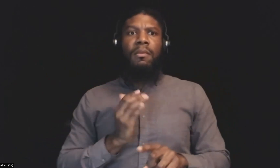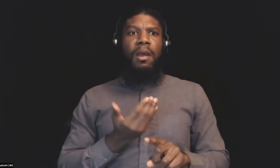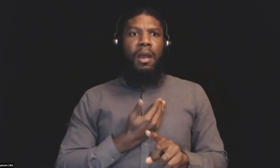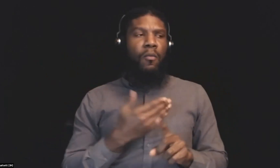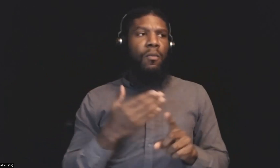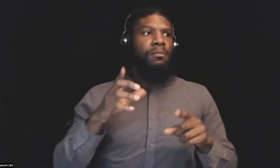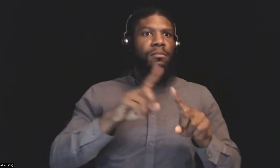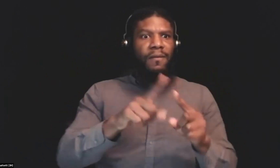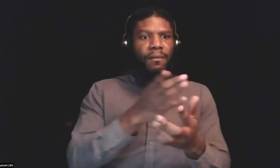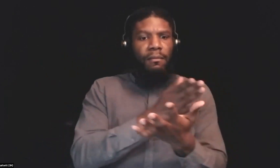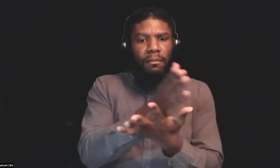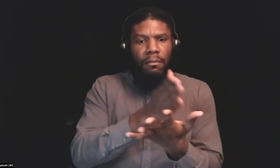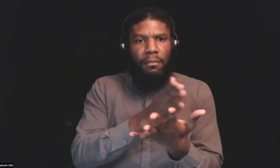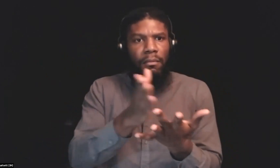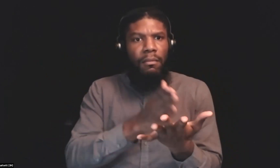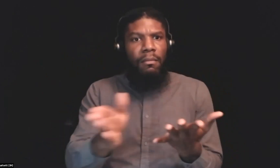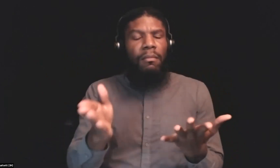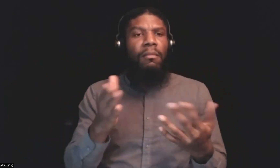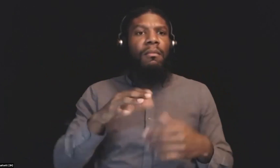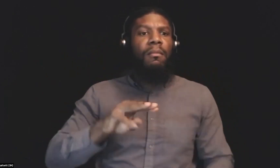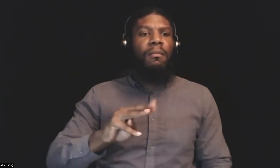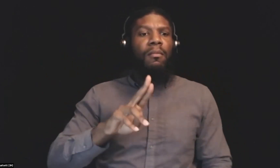I shared that one of the reasons I was interested in this workshop was because.